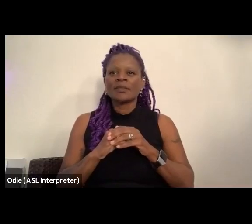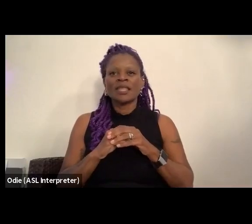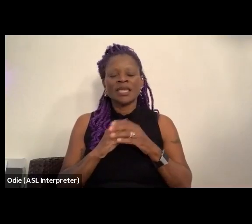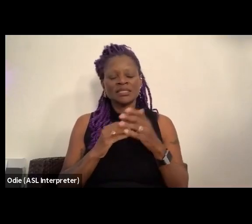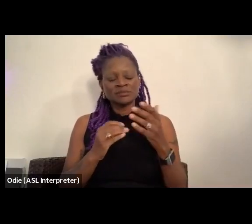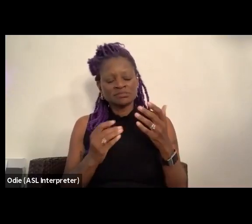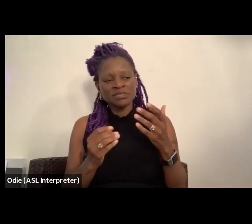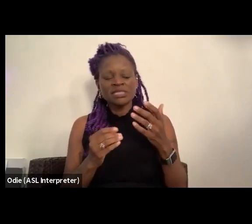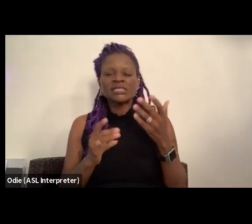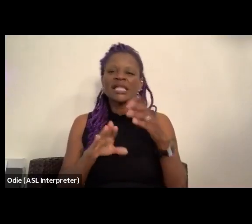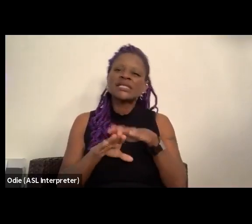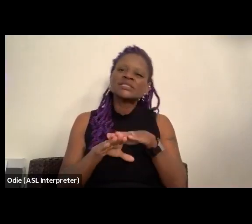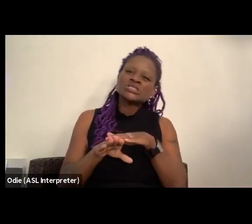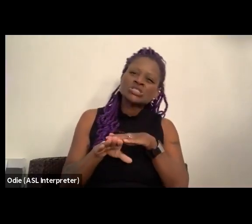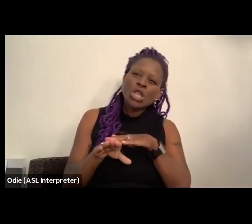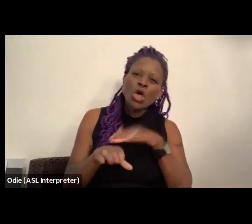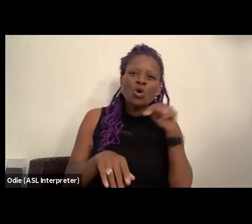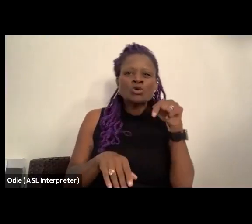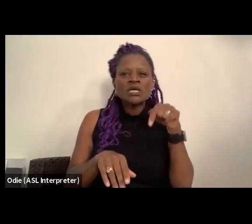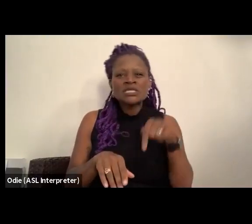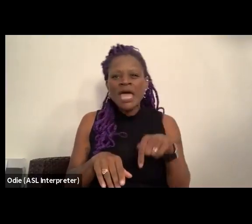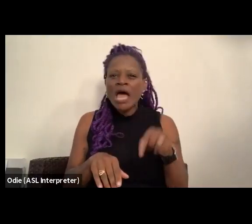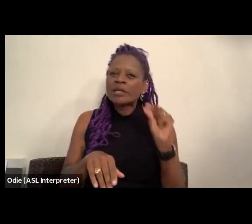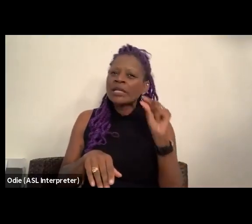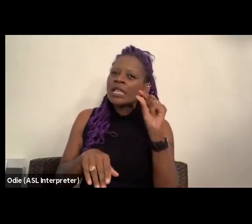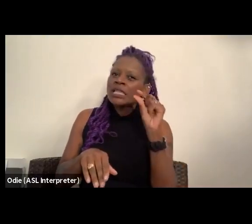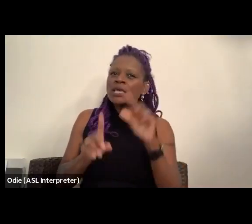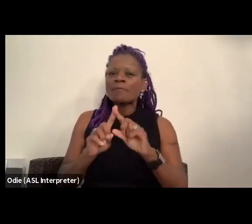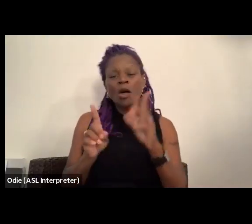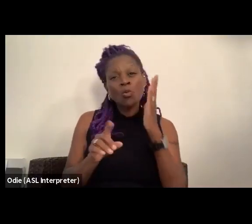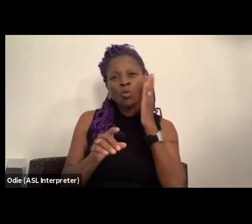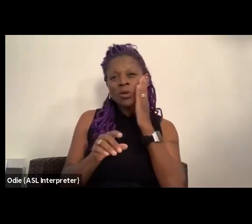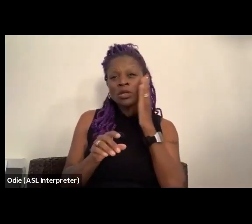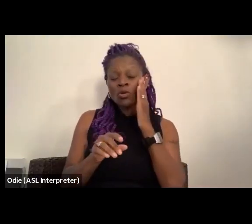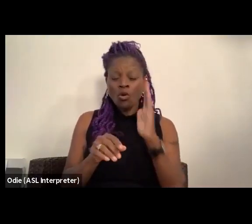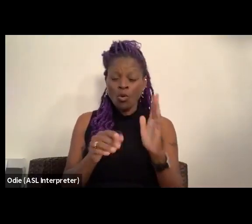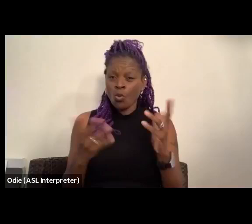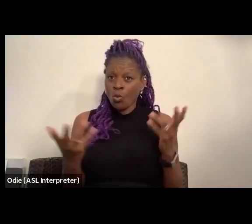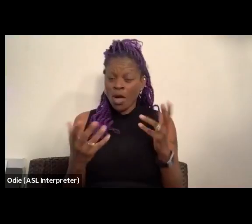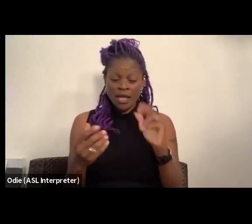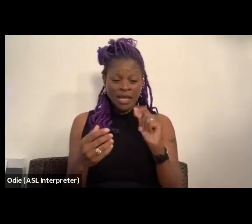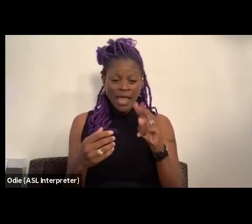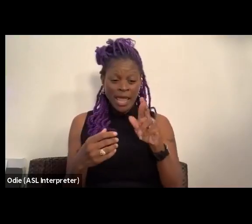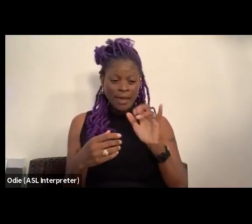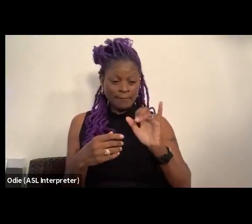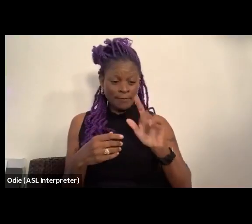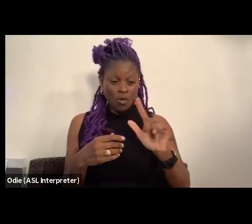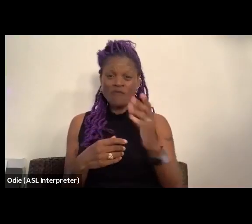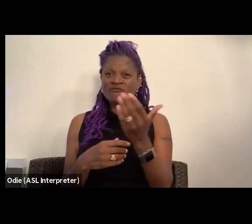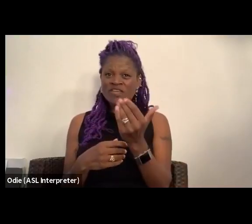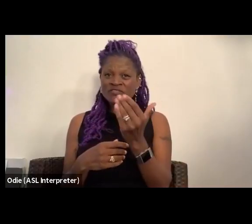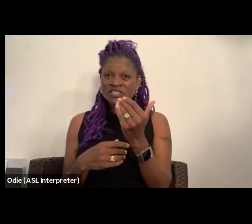We know that in 10 days from now, on April 15th, everyone 16 and older will be eligible to be vaccinated.